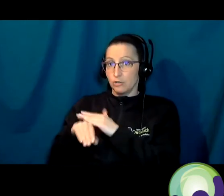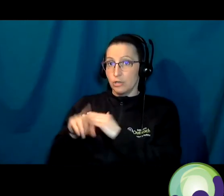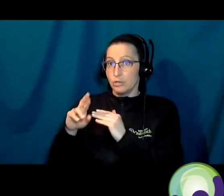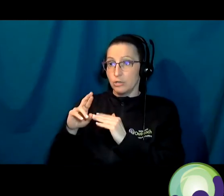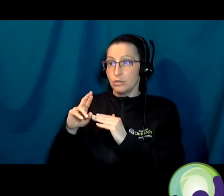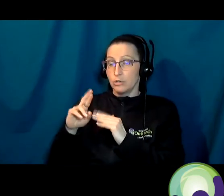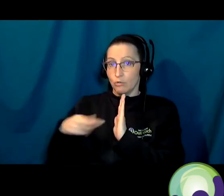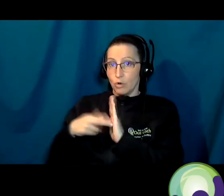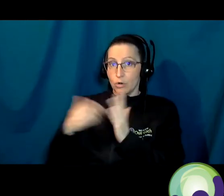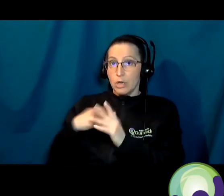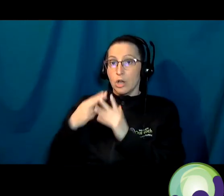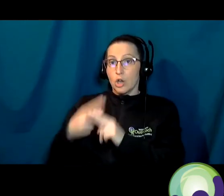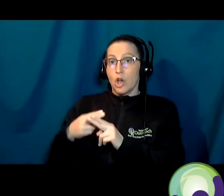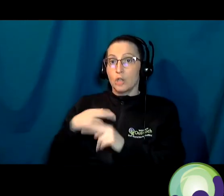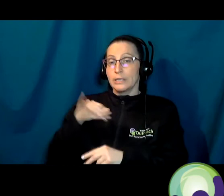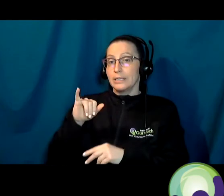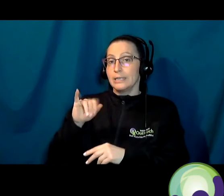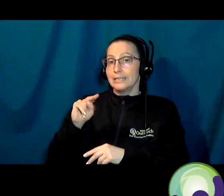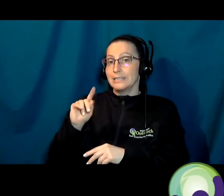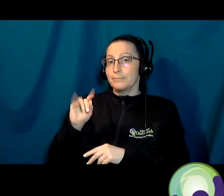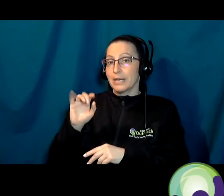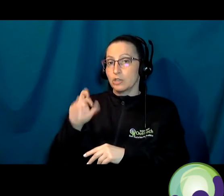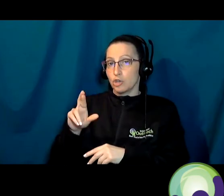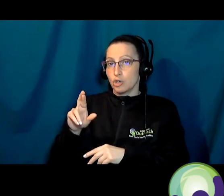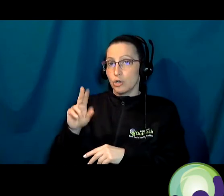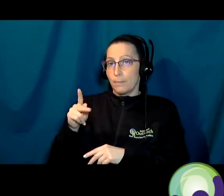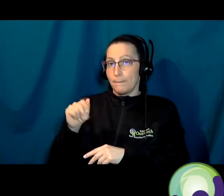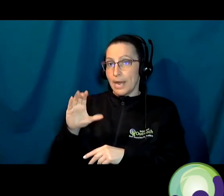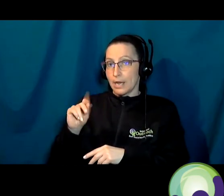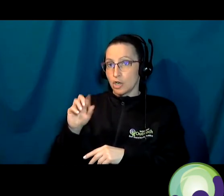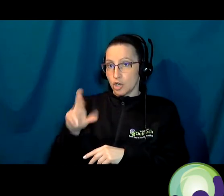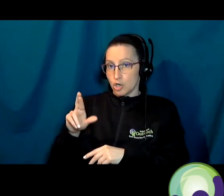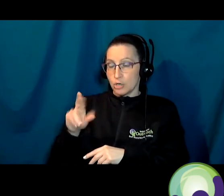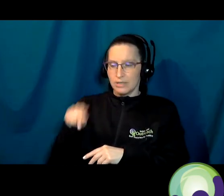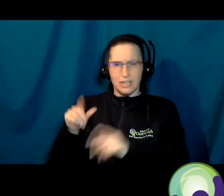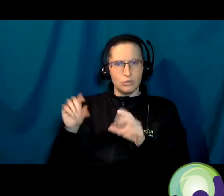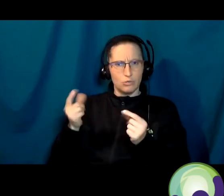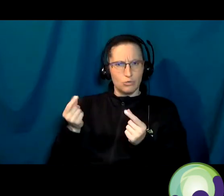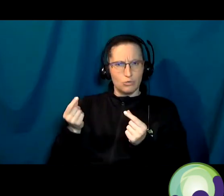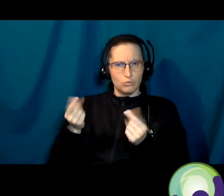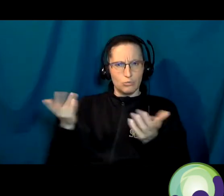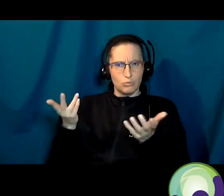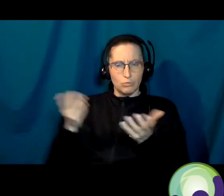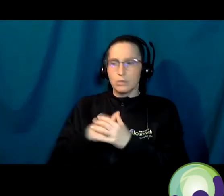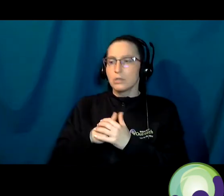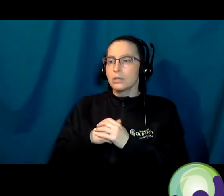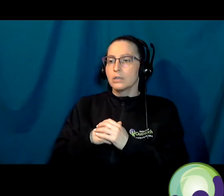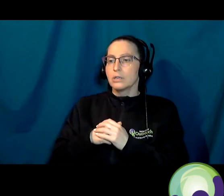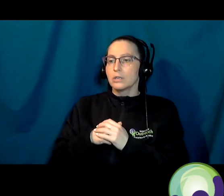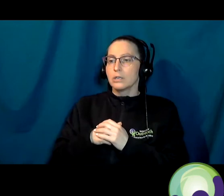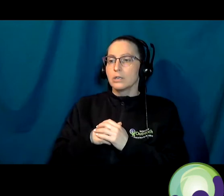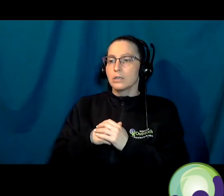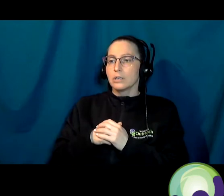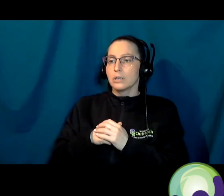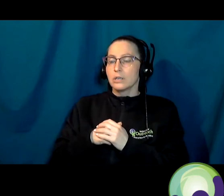called an Inspector Packer. And what an Inspector Packer does is they, as the parts are advancing,